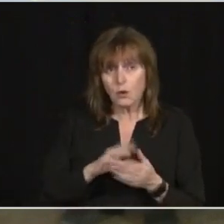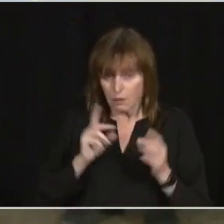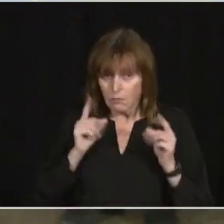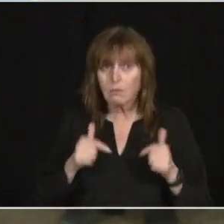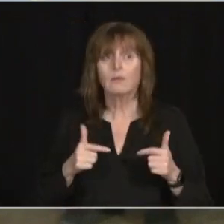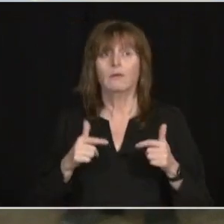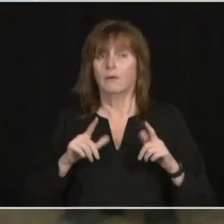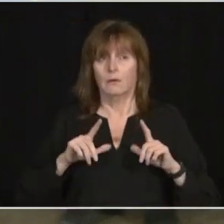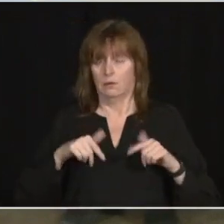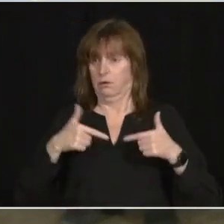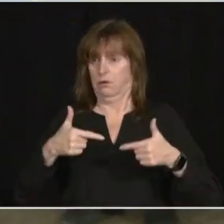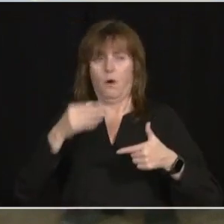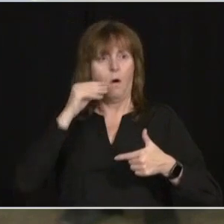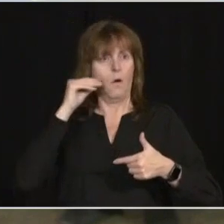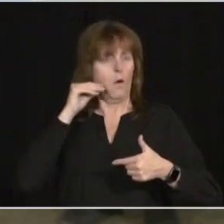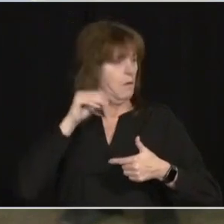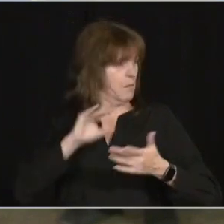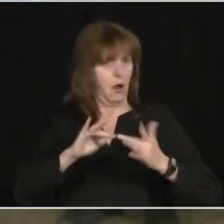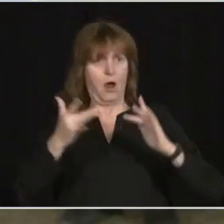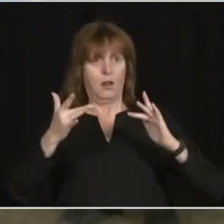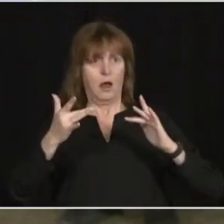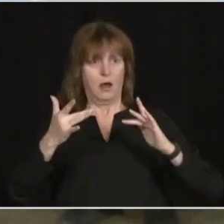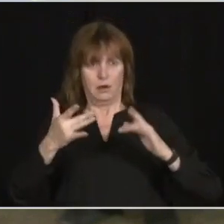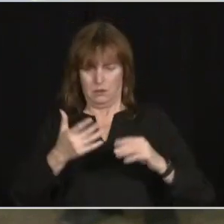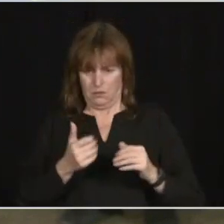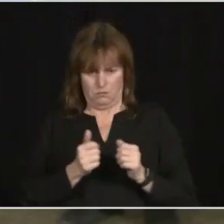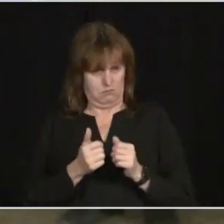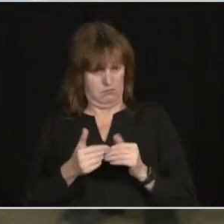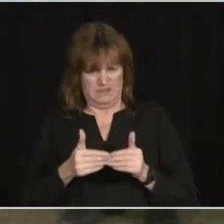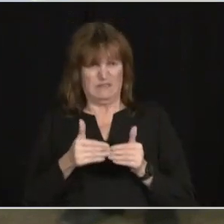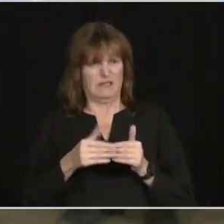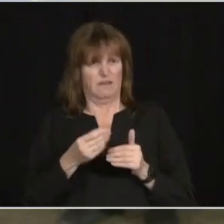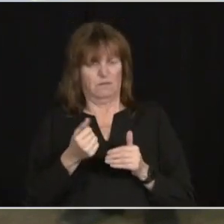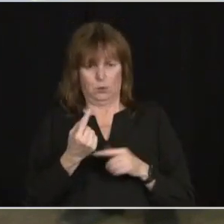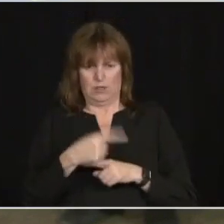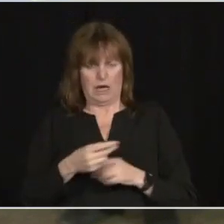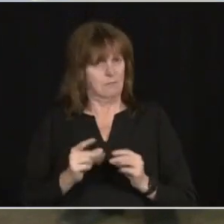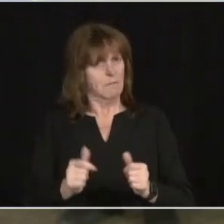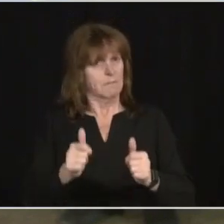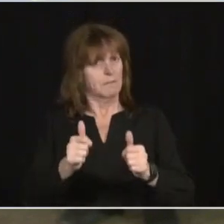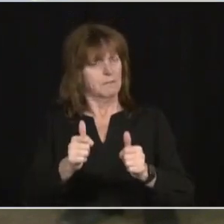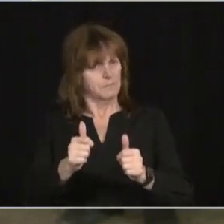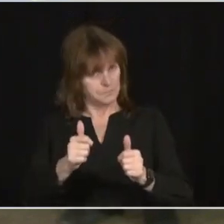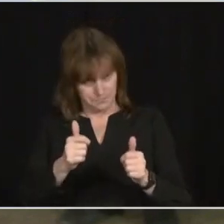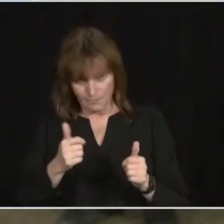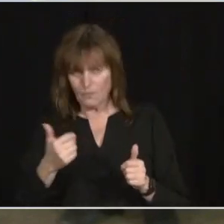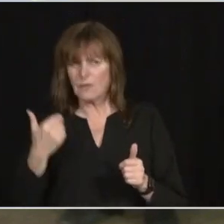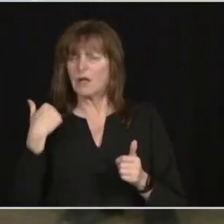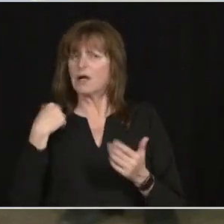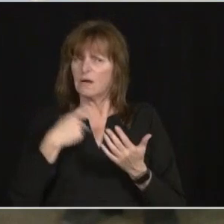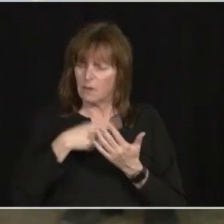transformation, in a matter of days, kept kids engaged in English and French with